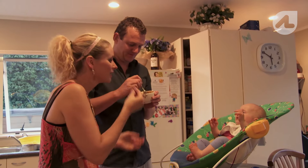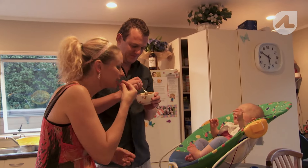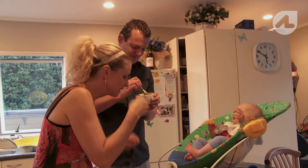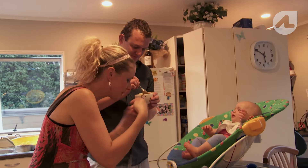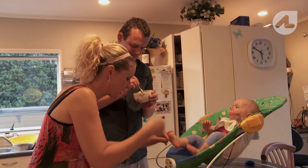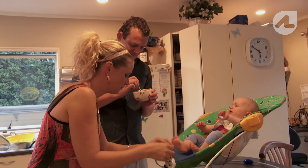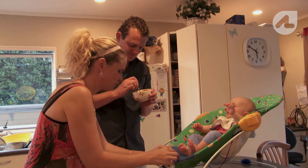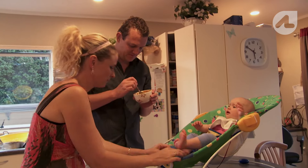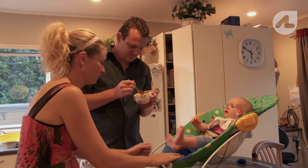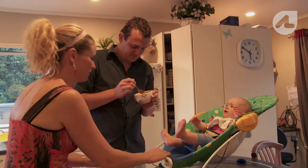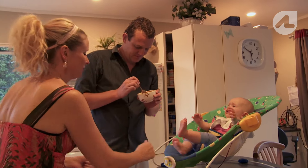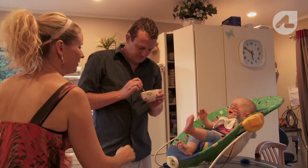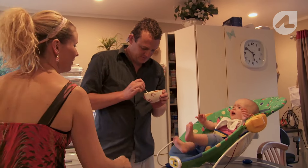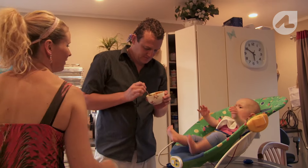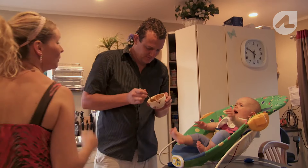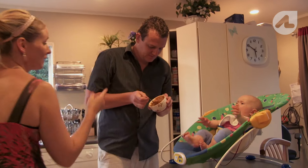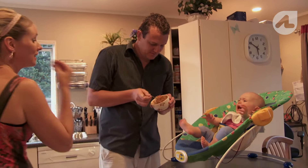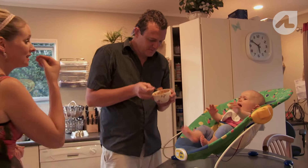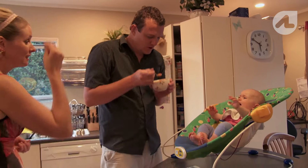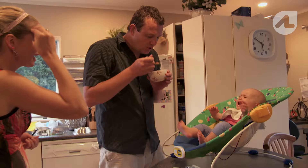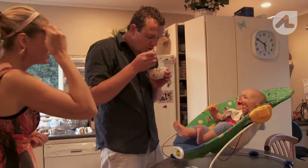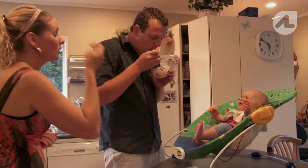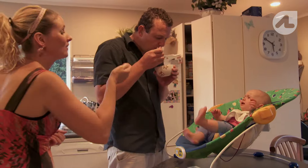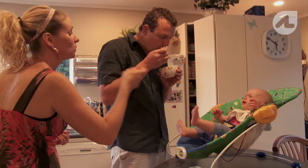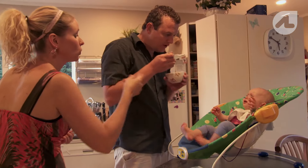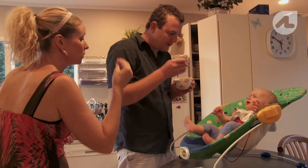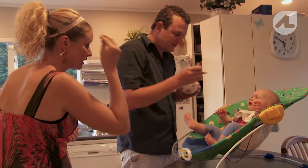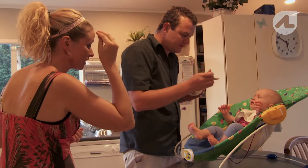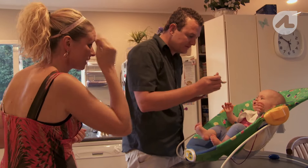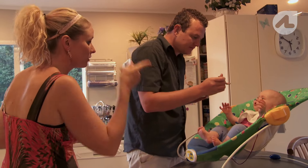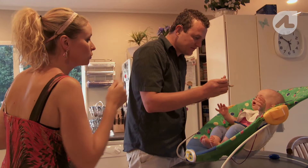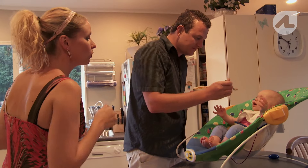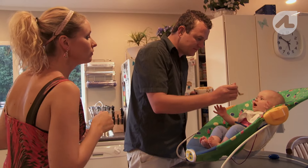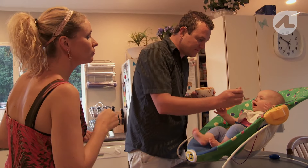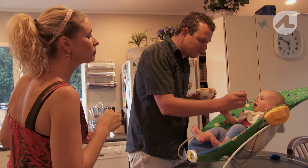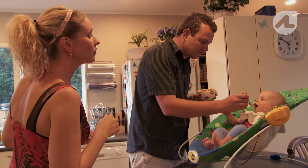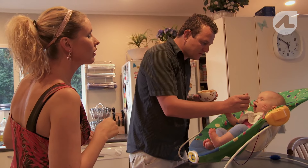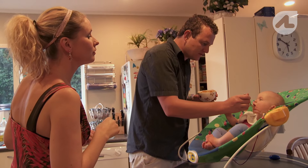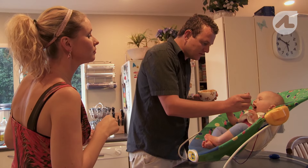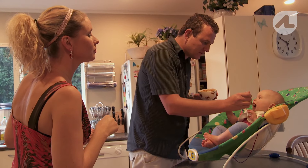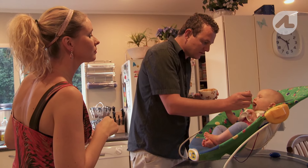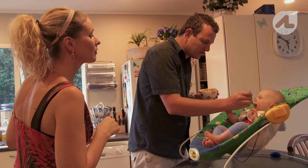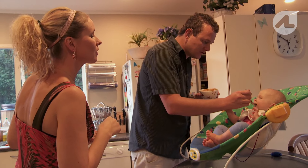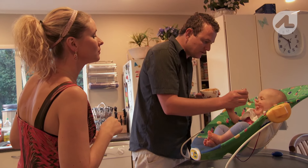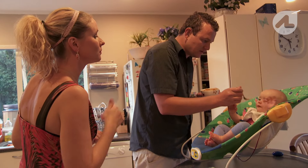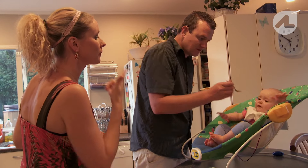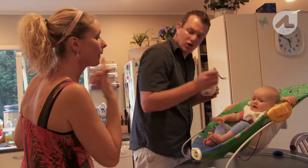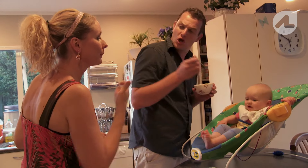It's dinner time. Daddy's going to give you some food. Daddy's got food for you. It's yummy.